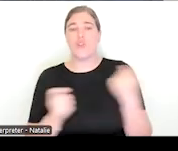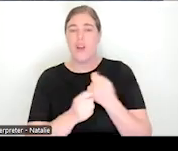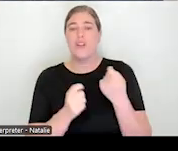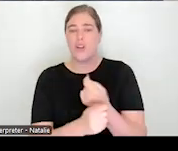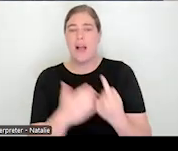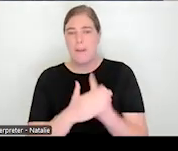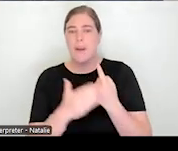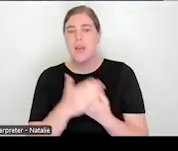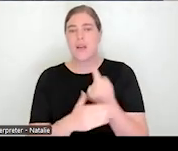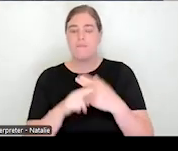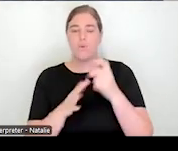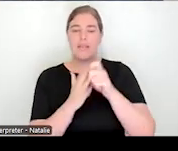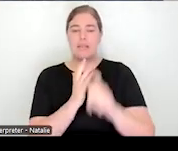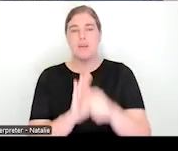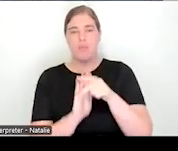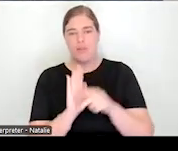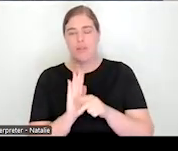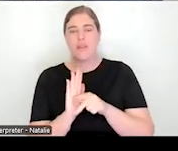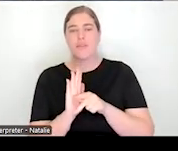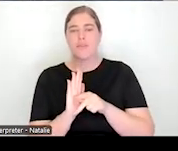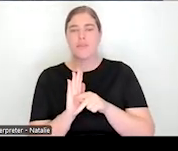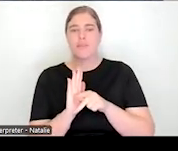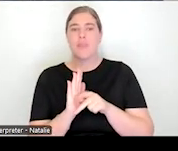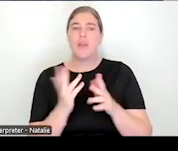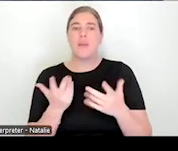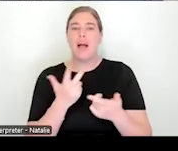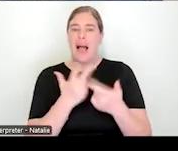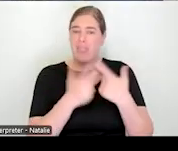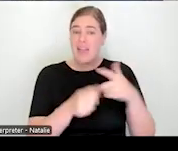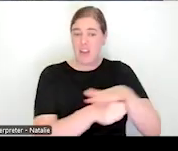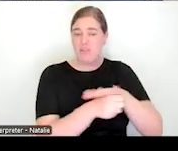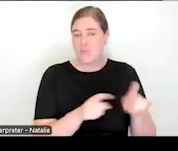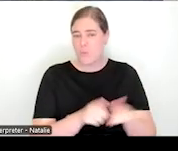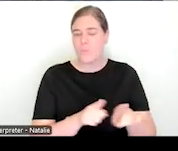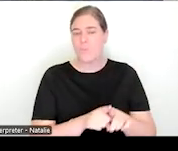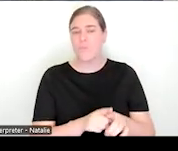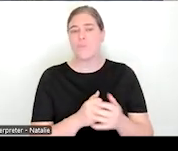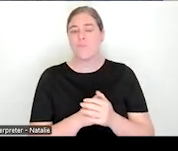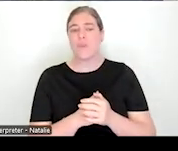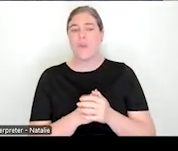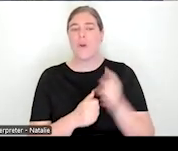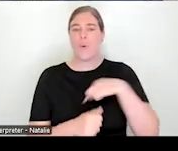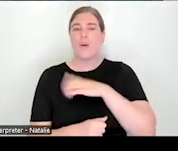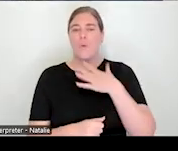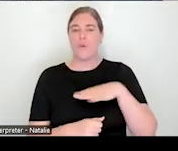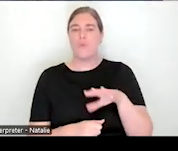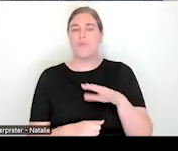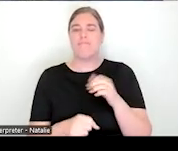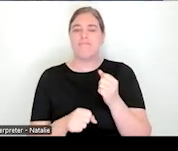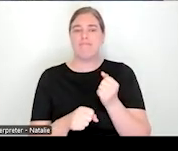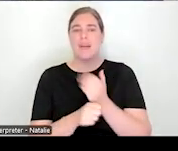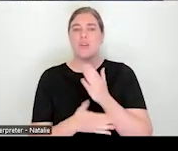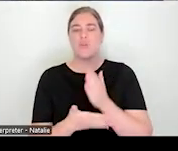in disability policy. But other areas as well, and we just want to make sure that artists,